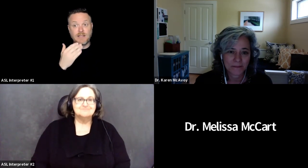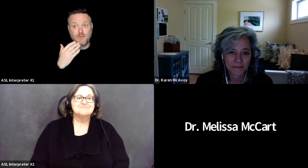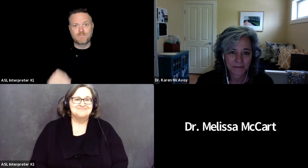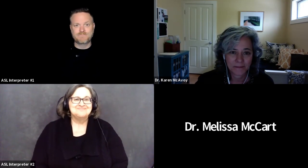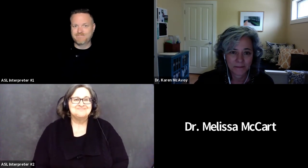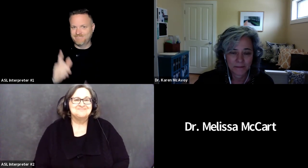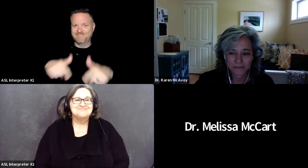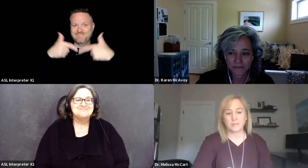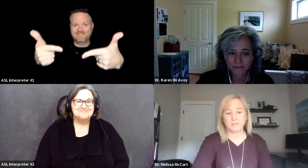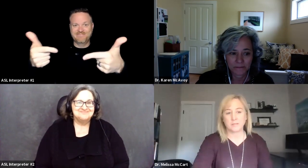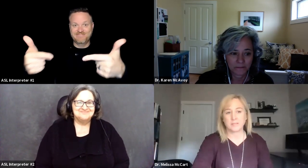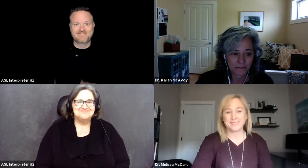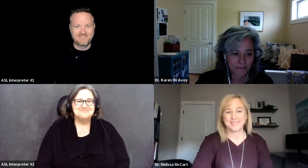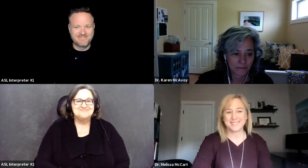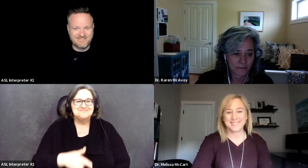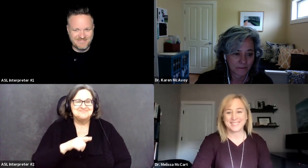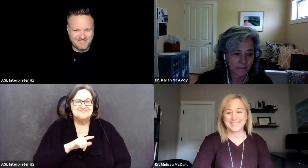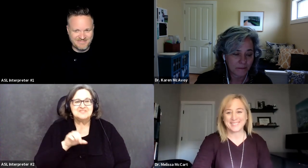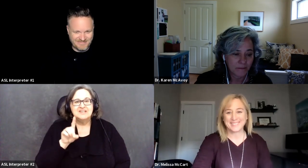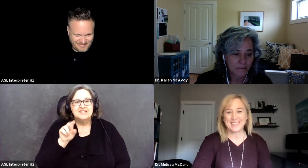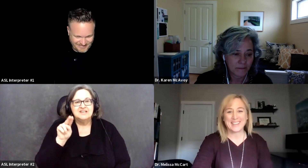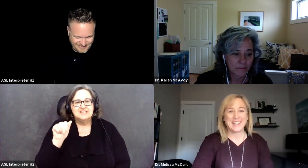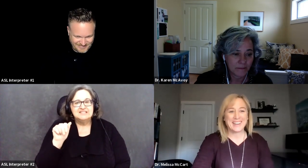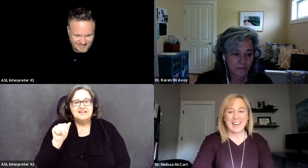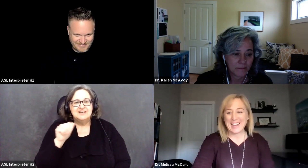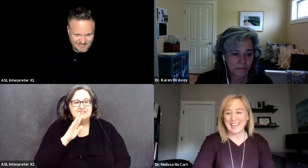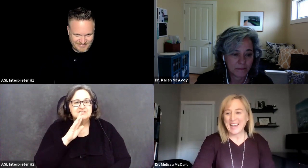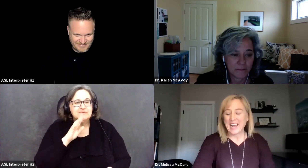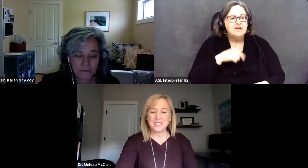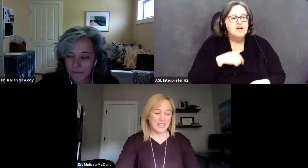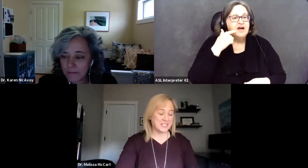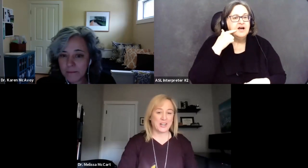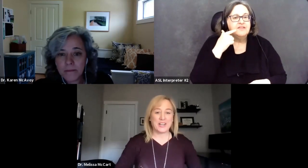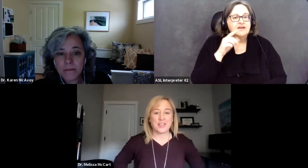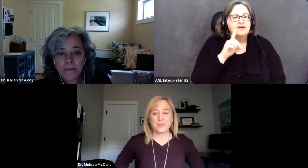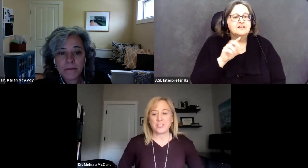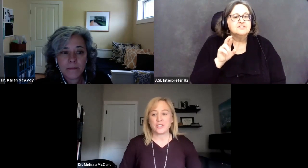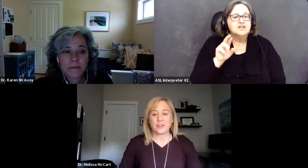I think Dr. McCart wanted to weigh in as well. >> I saw another questions question. I